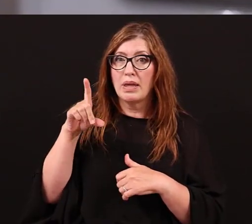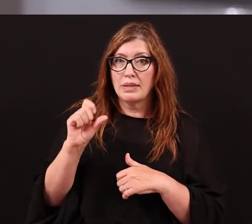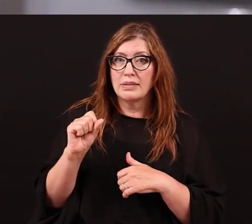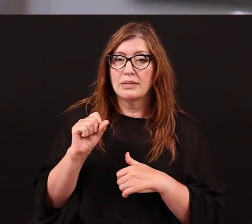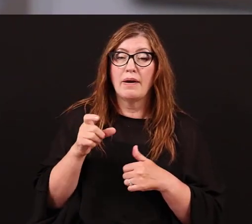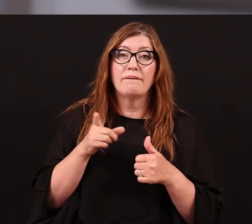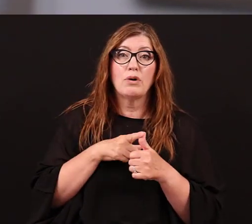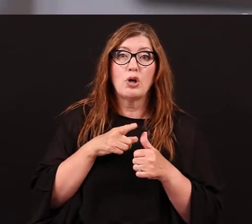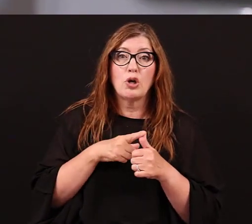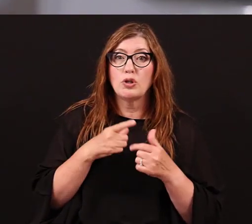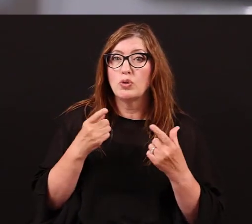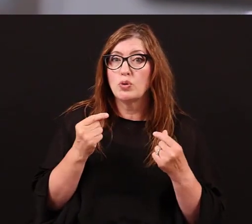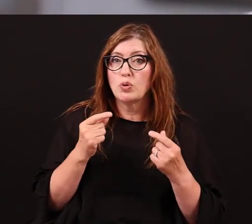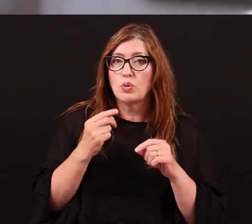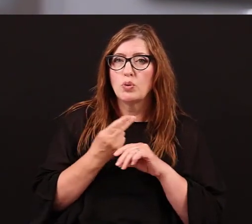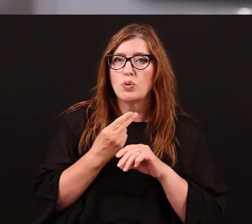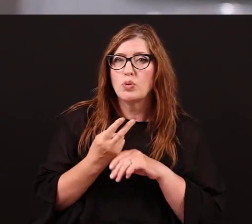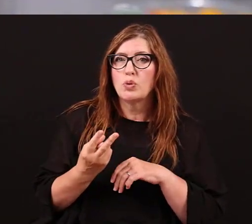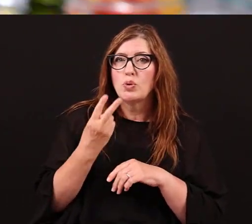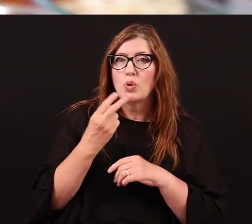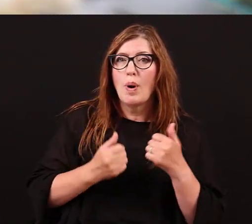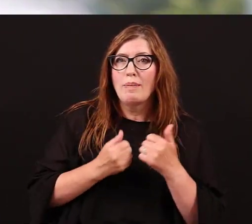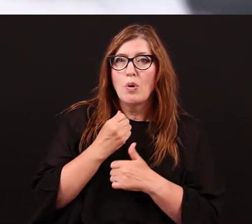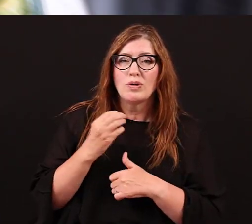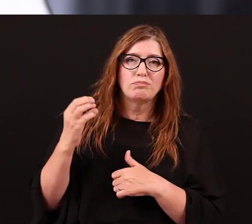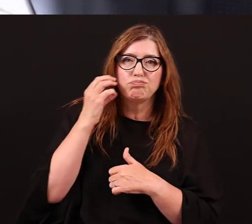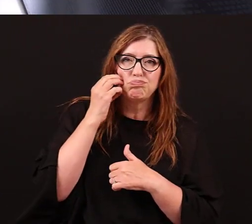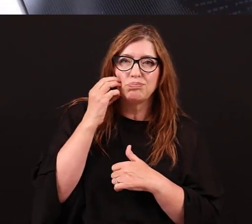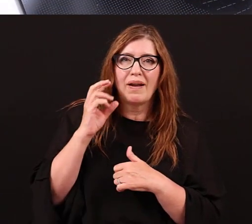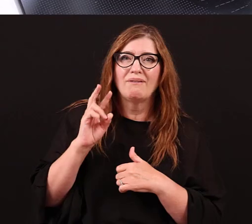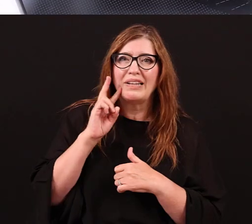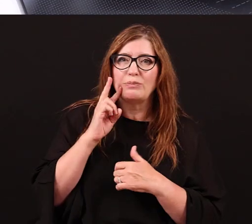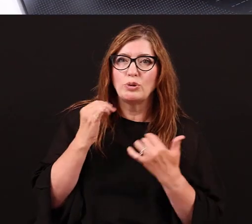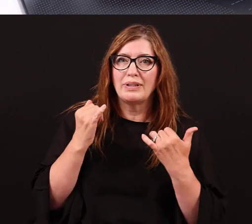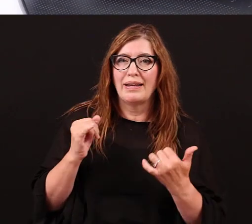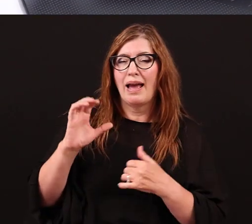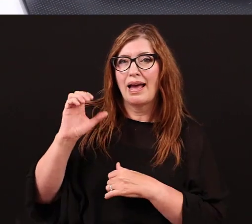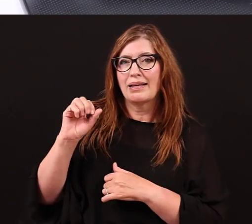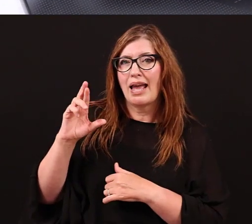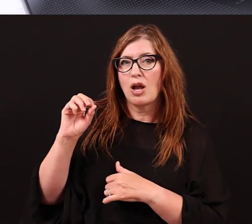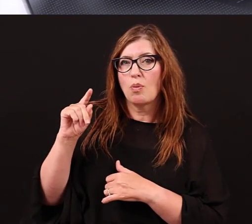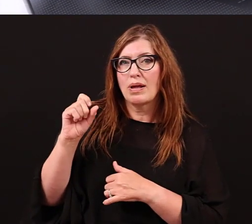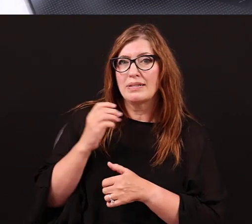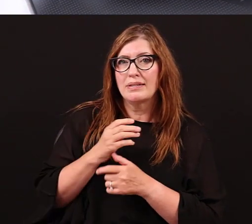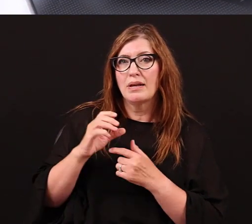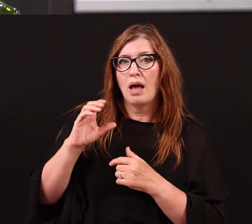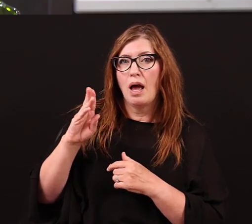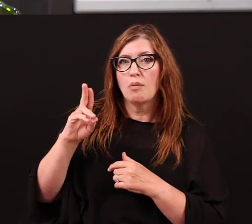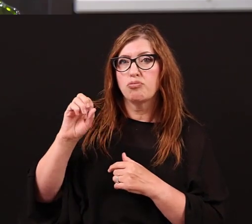to use the two most dense vegetables that we're cooking today. That's the carrots and the Brussels sprouts.